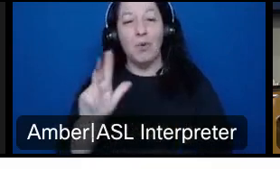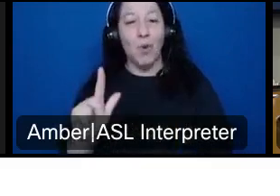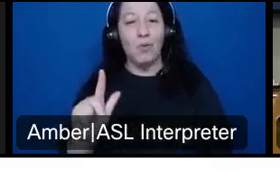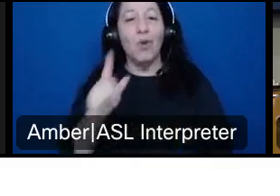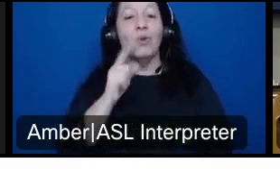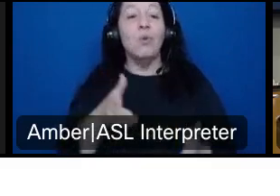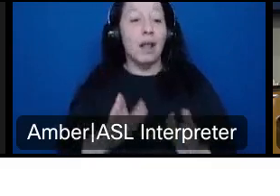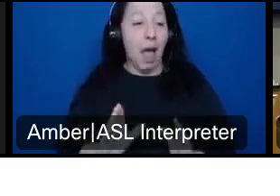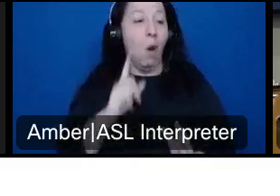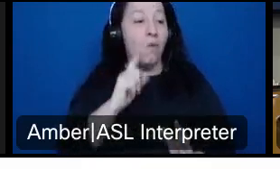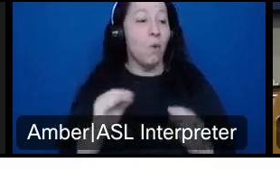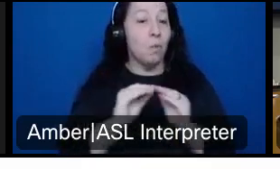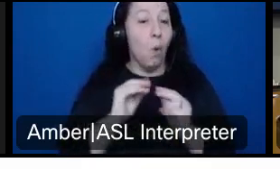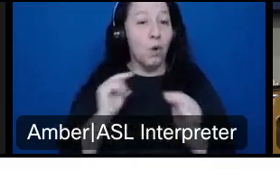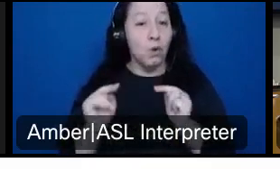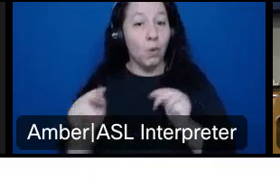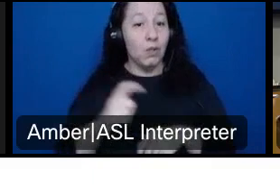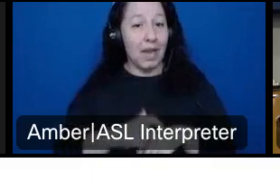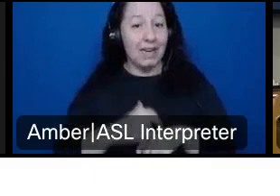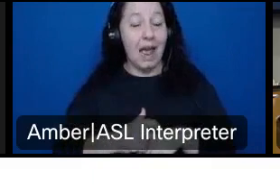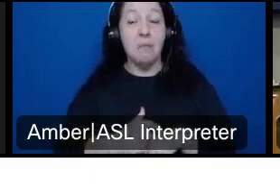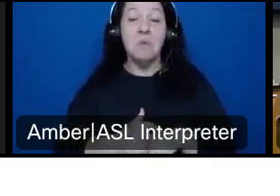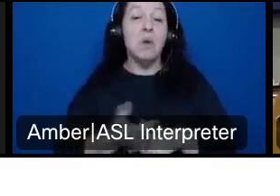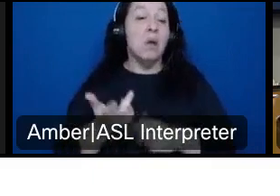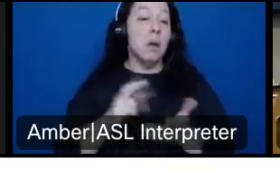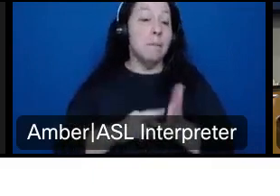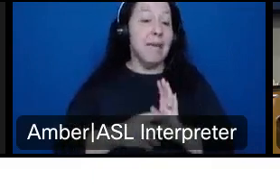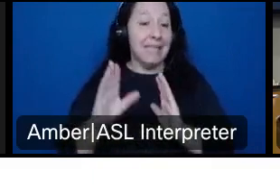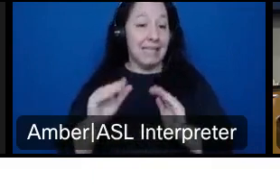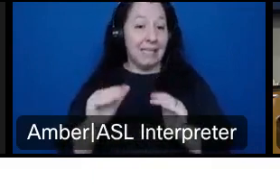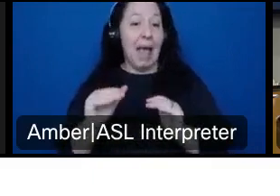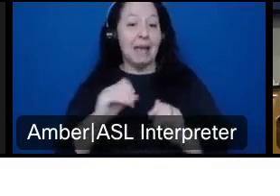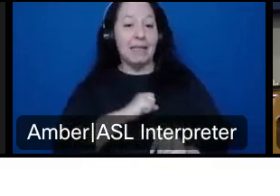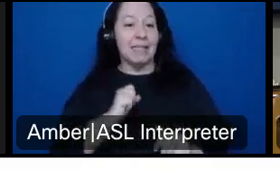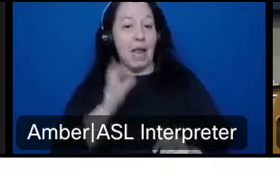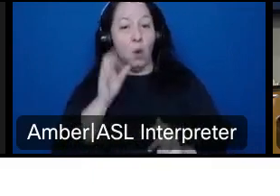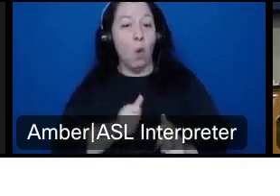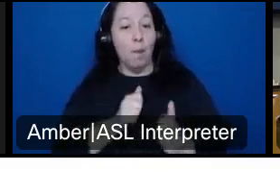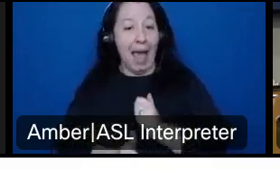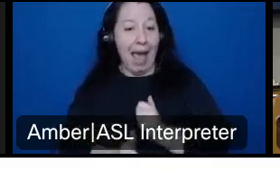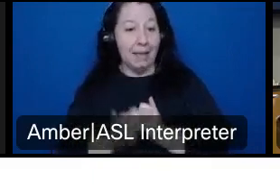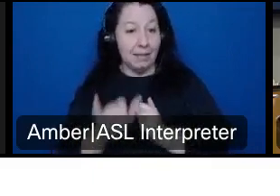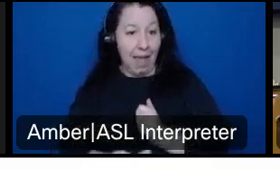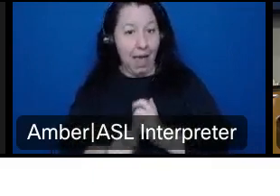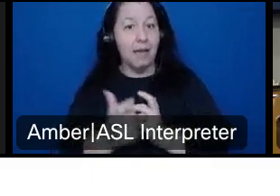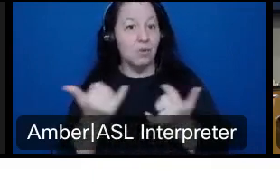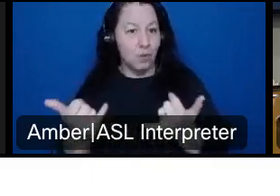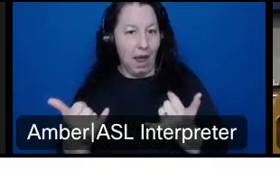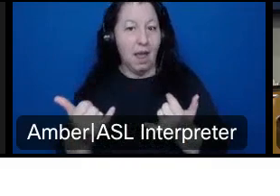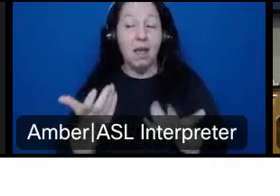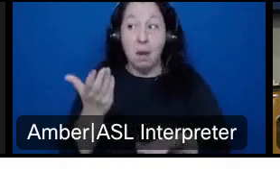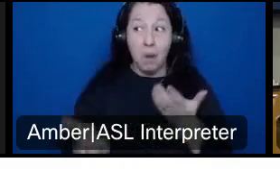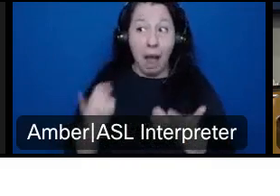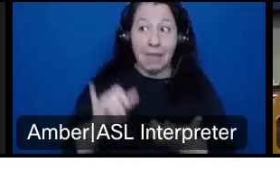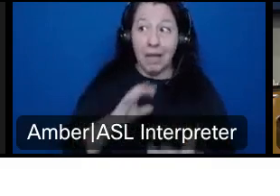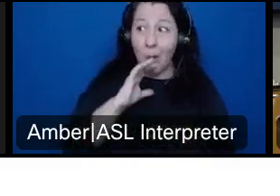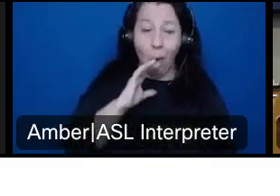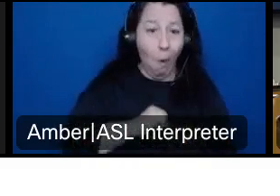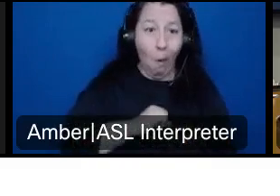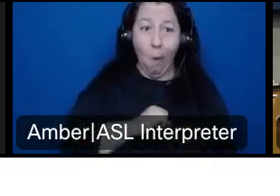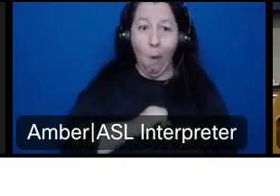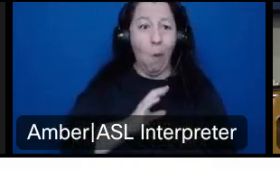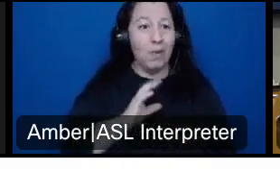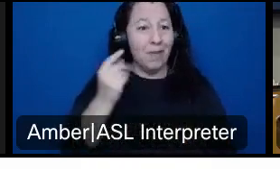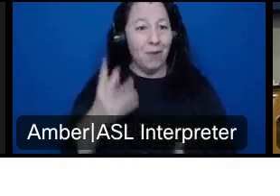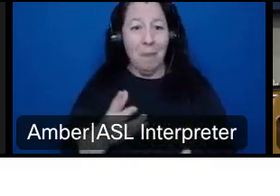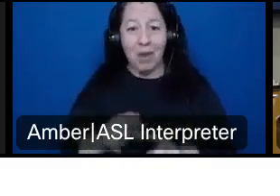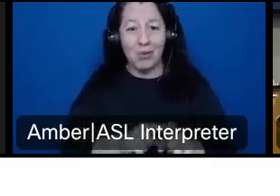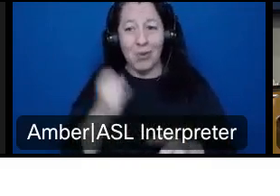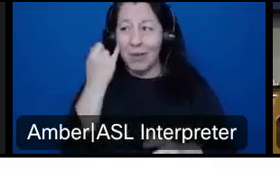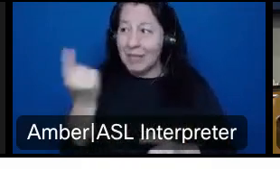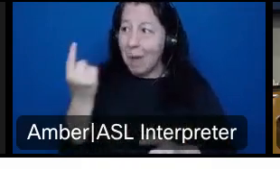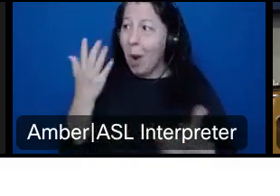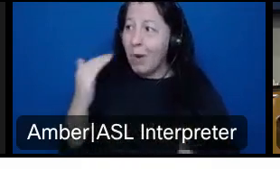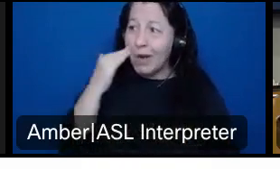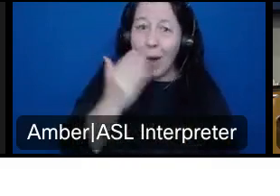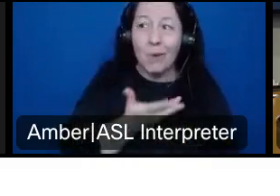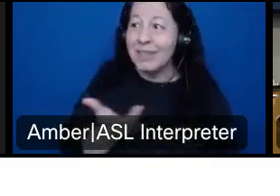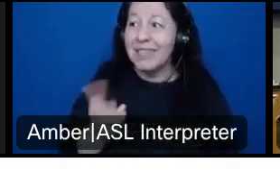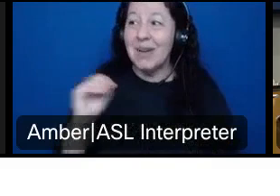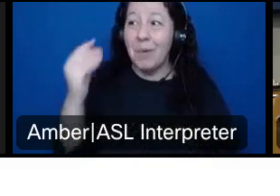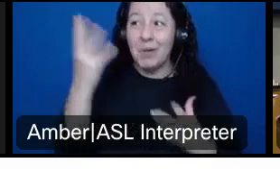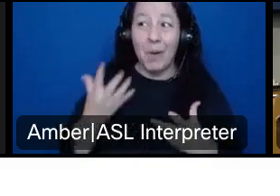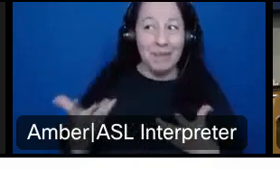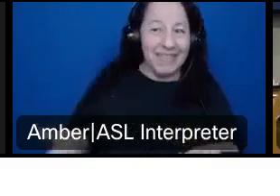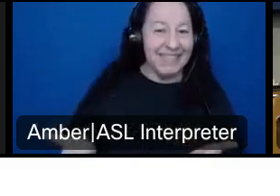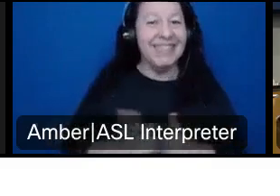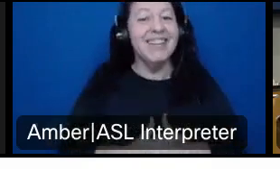No negotiating time, and it's expected that the Senate will likely pass it today and perhaps that's out of date. If someone already knows the Senate has already passed but nobody told me that. So I'm gonna go that the, it has not yet happened.